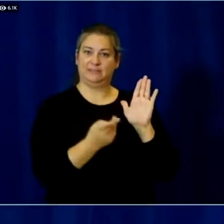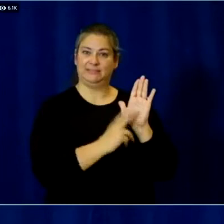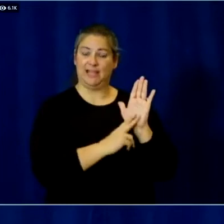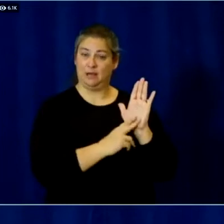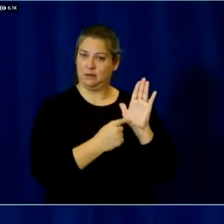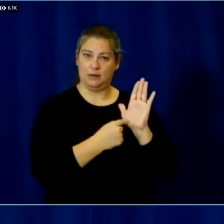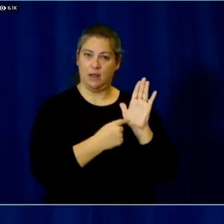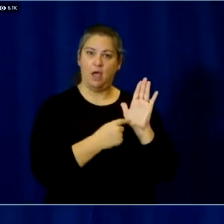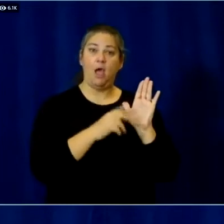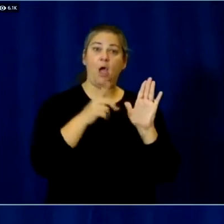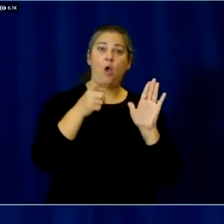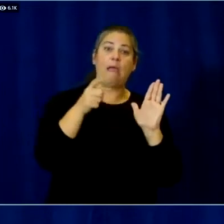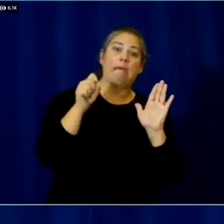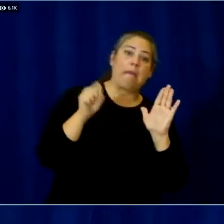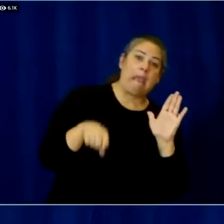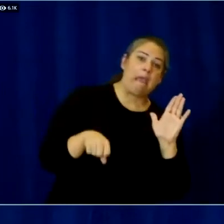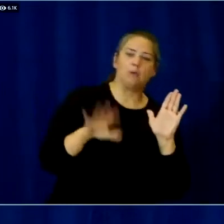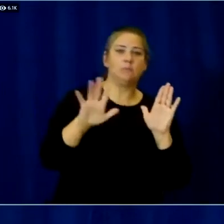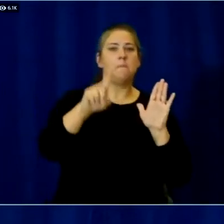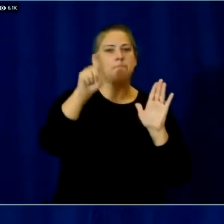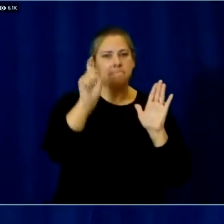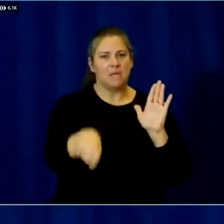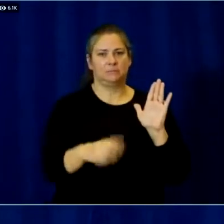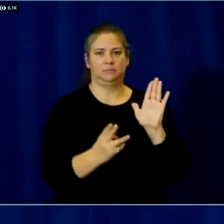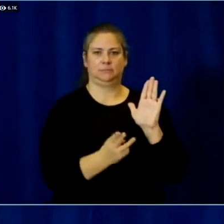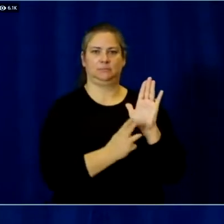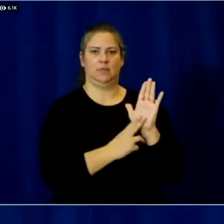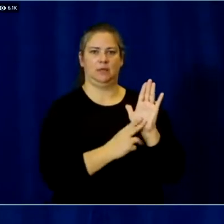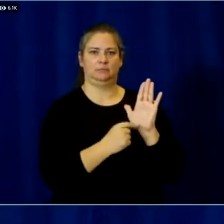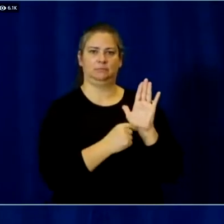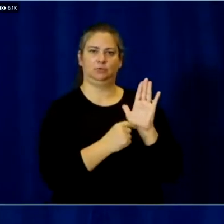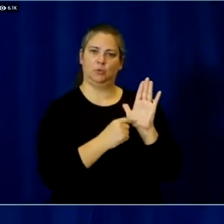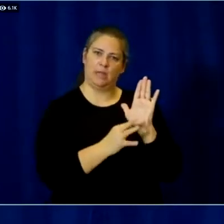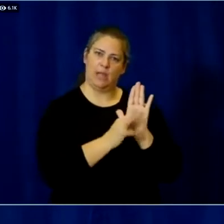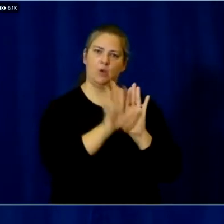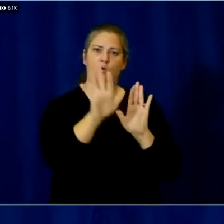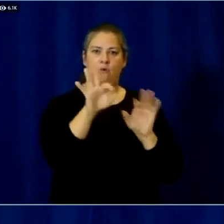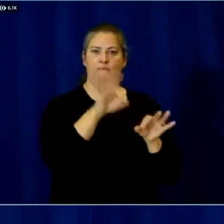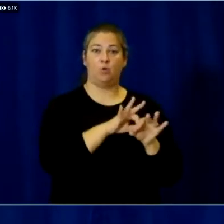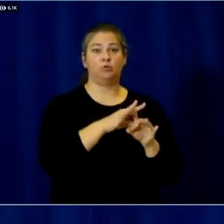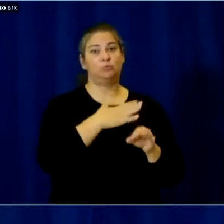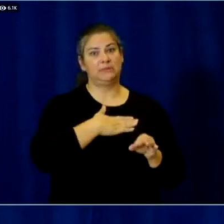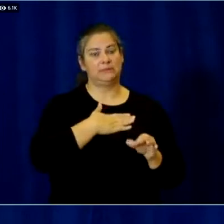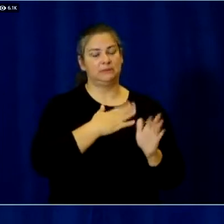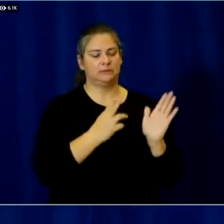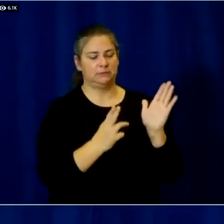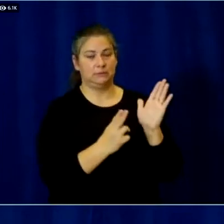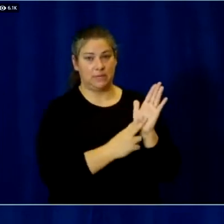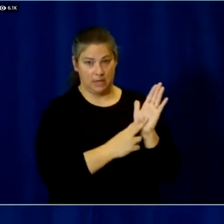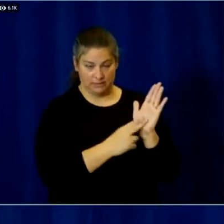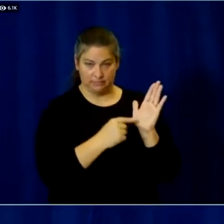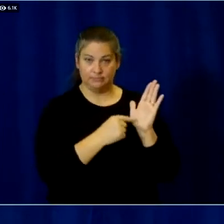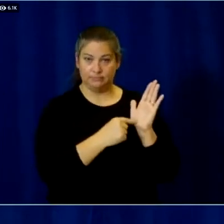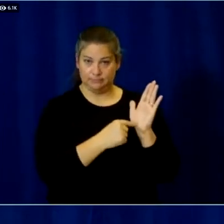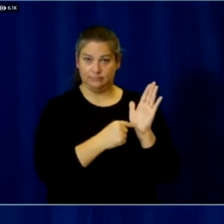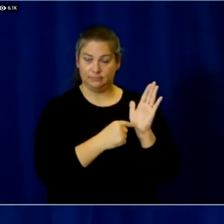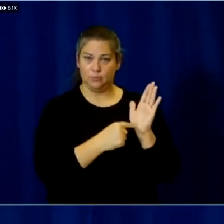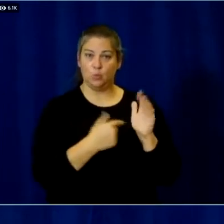voter must sign here. I wanna be able to count your vote. So help us do that sign right here so we can compare your signature and make sure that it's you